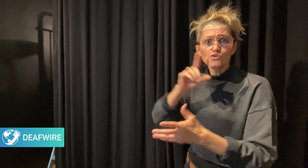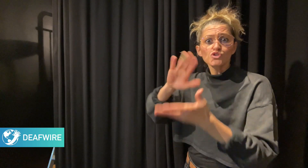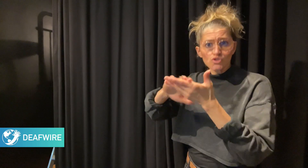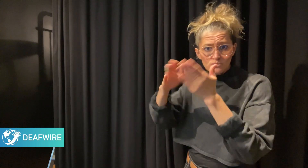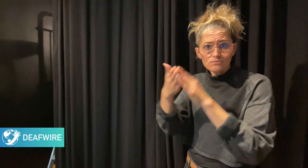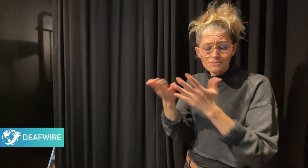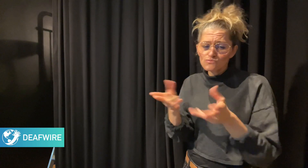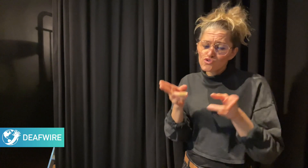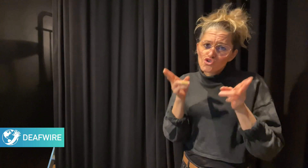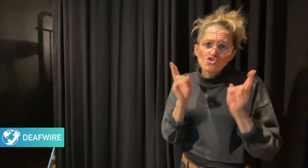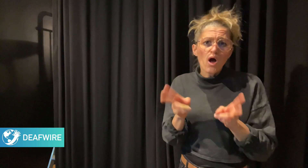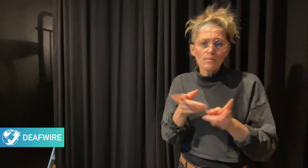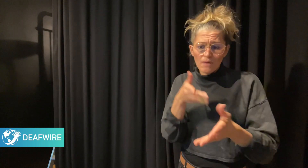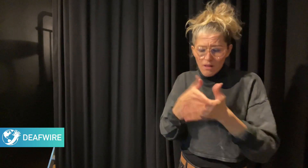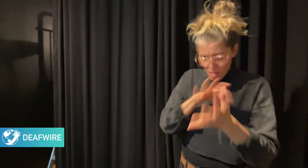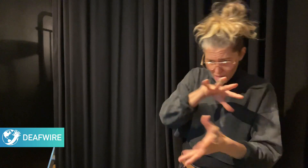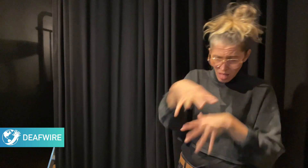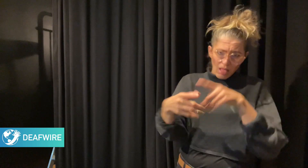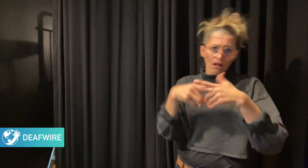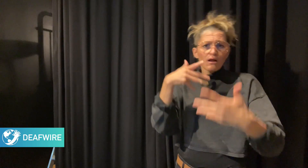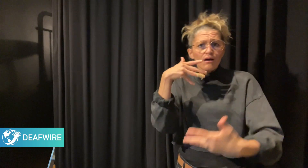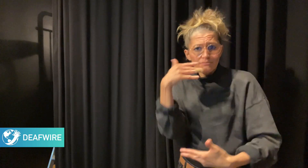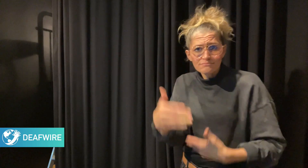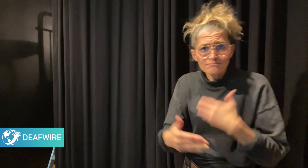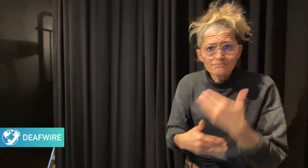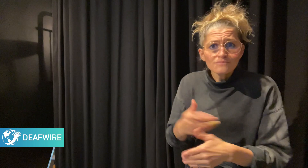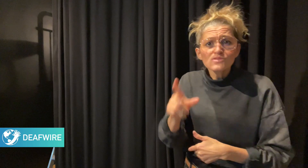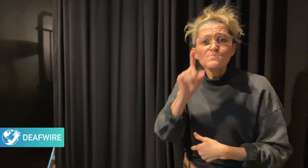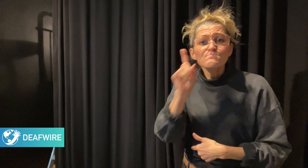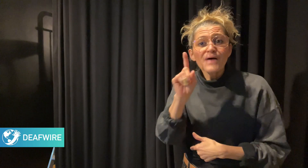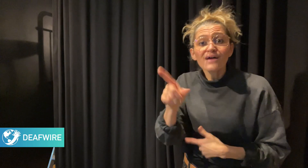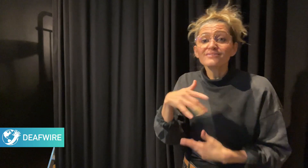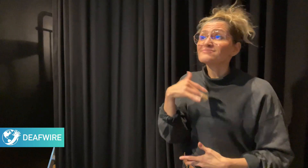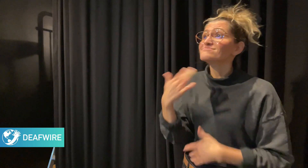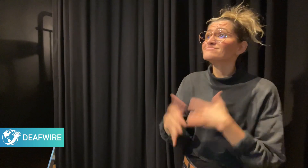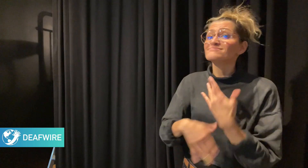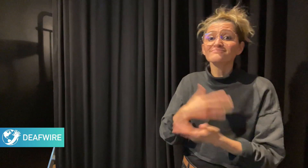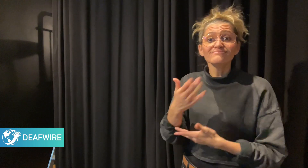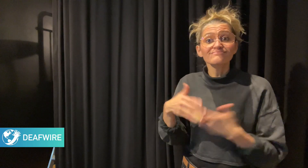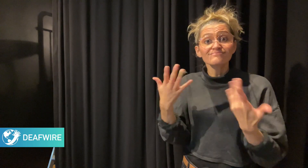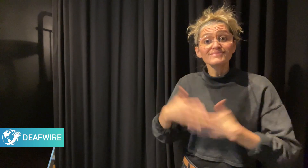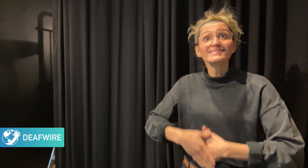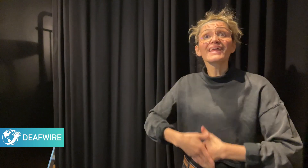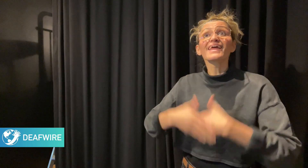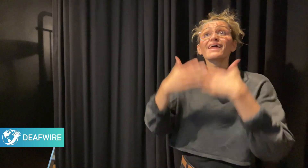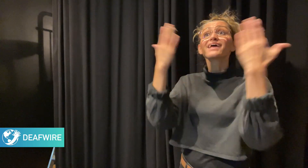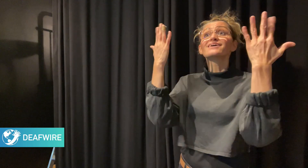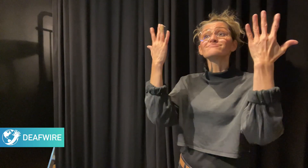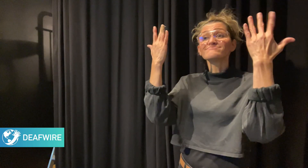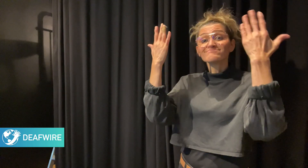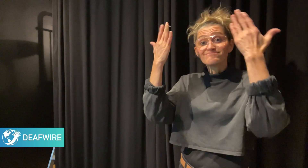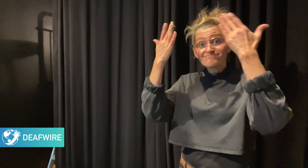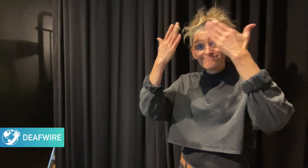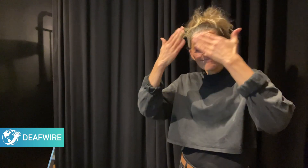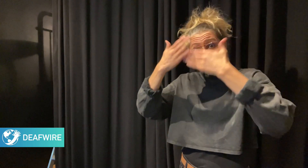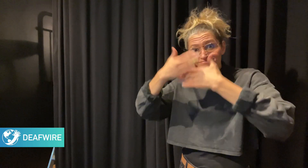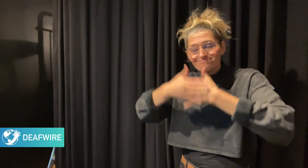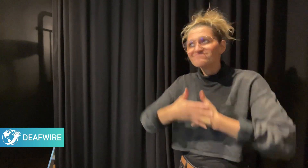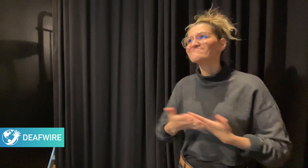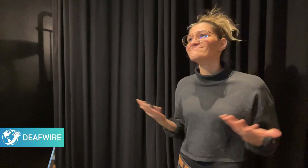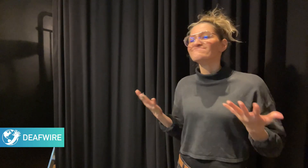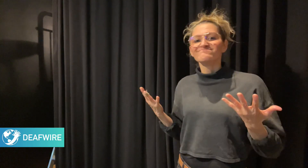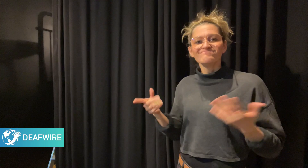in the Deaf community, but at the end of the day, we are all